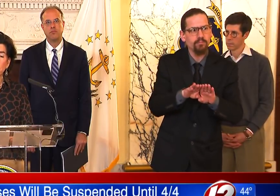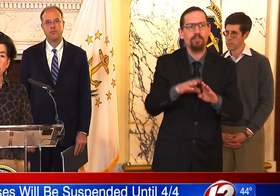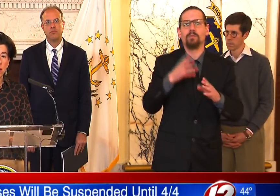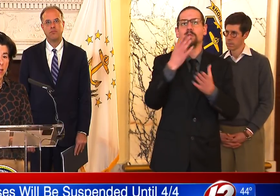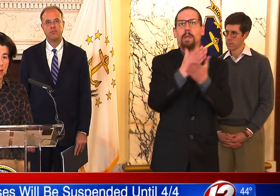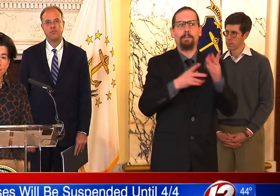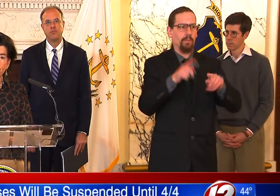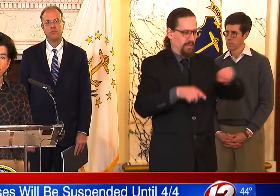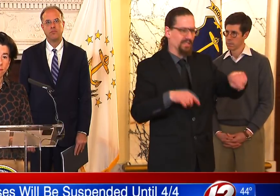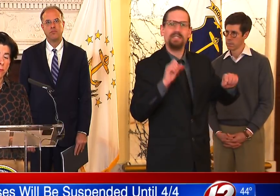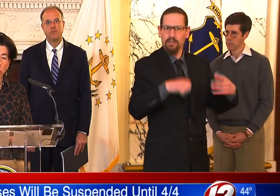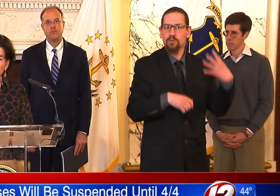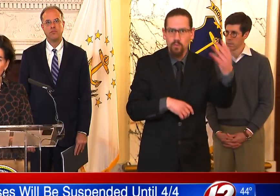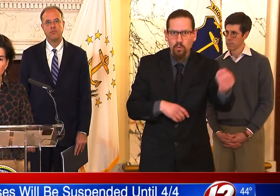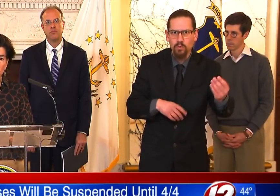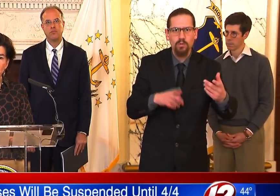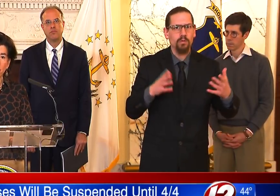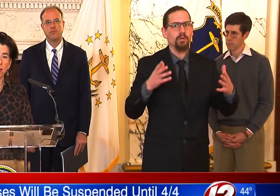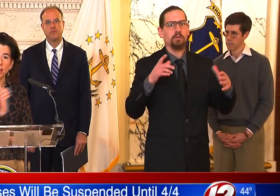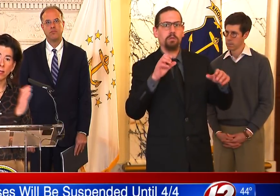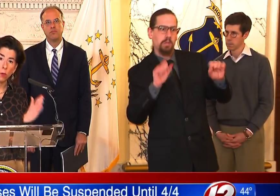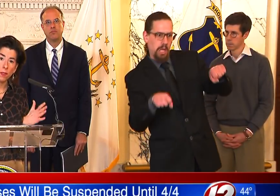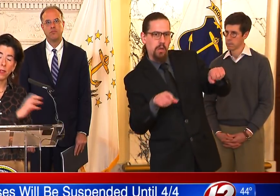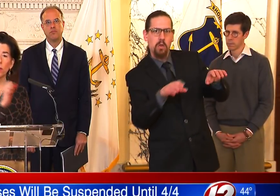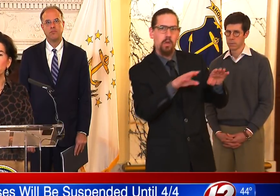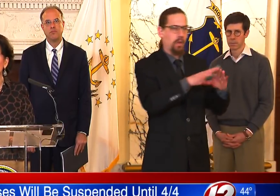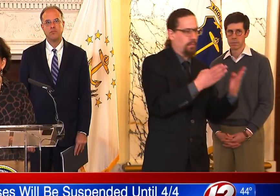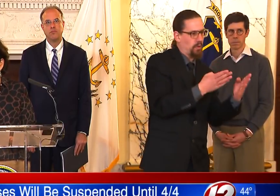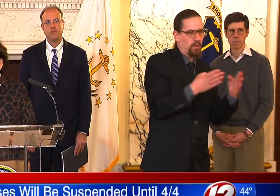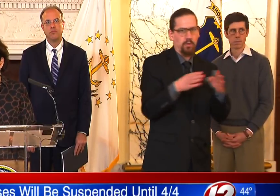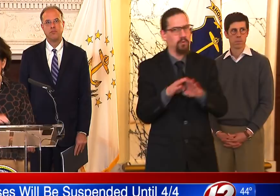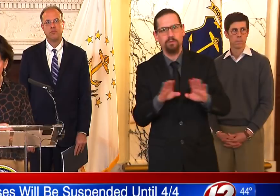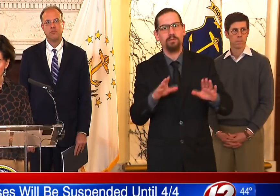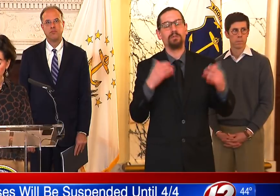FACILITIES TO STAY OPEN. IF I WERE A CHILD